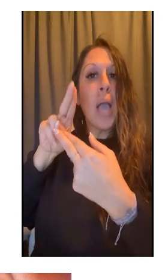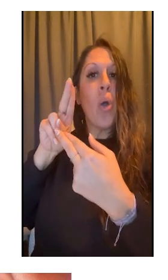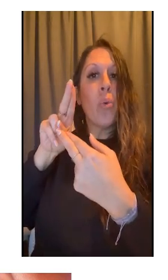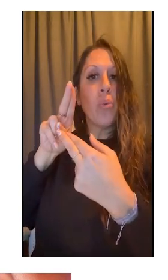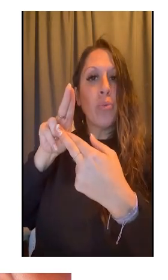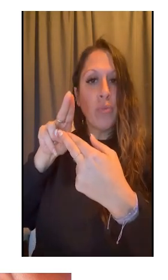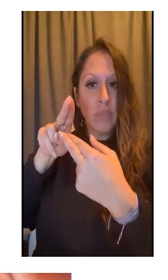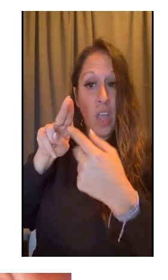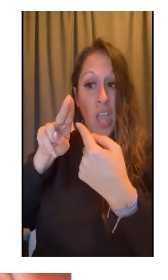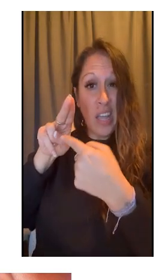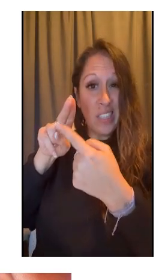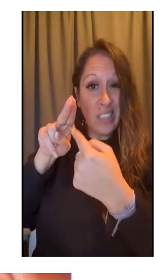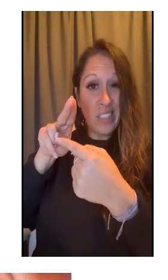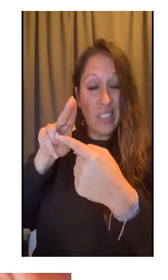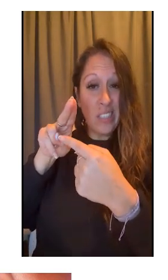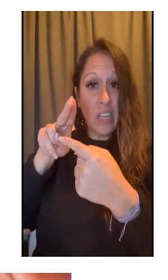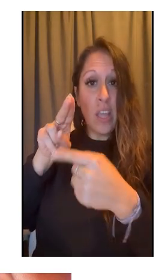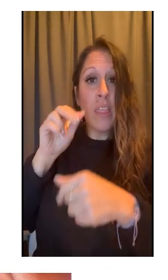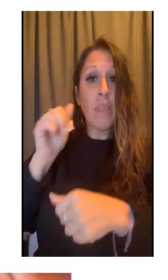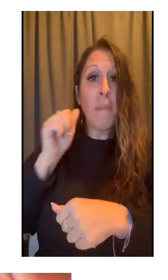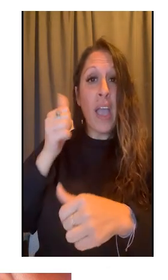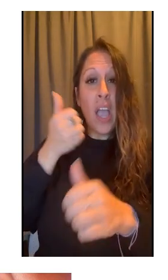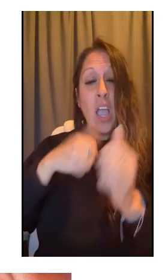which creates a diamond Shape in the back, under the tongue.